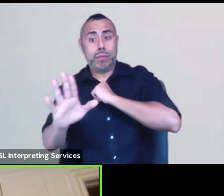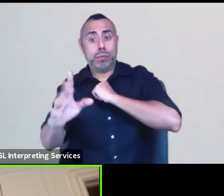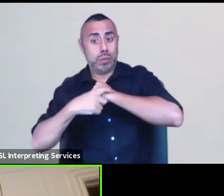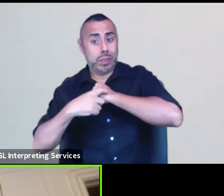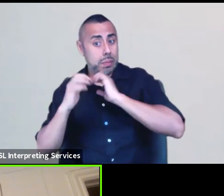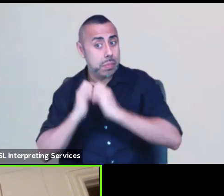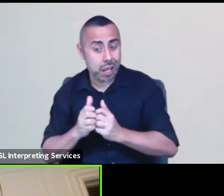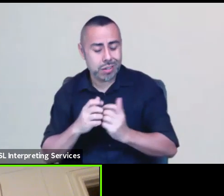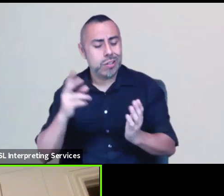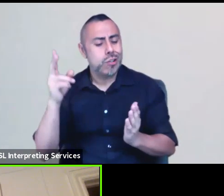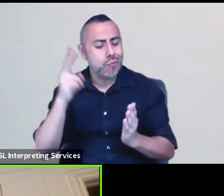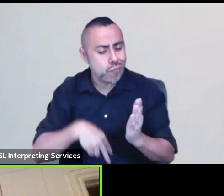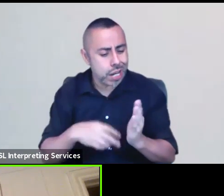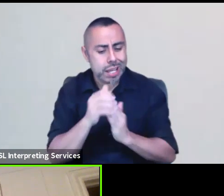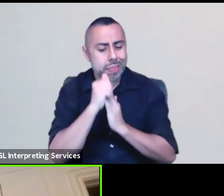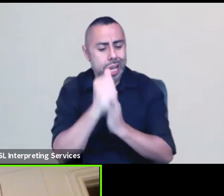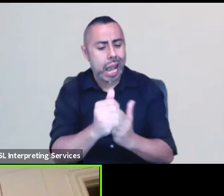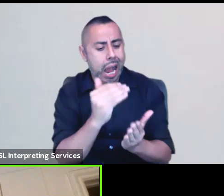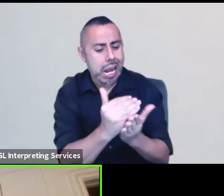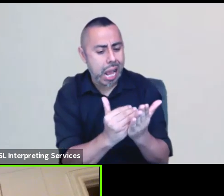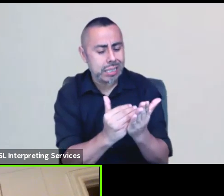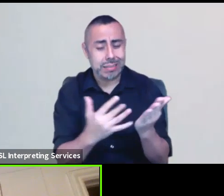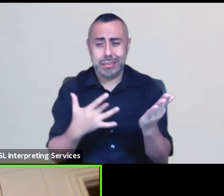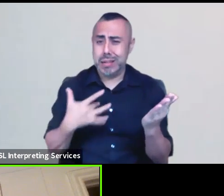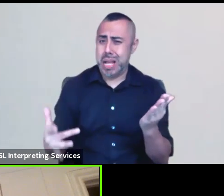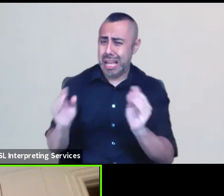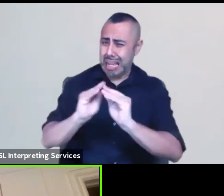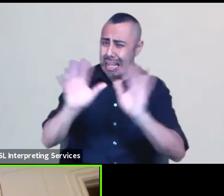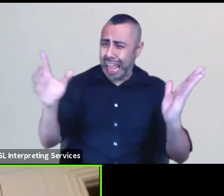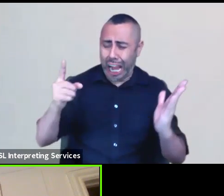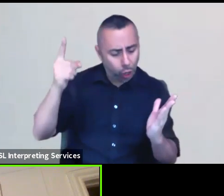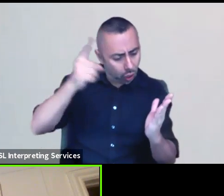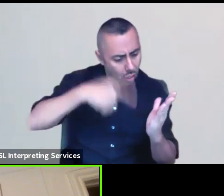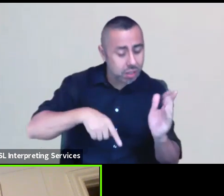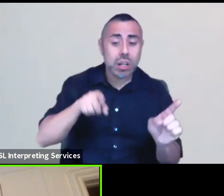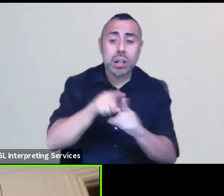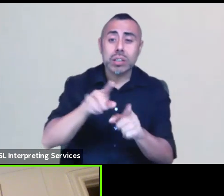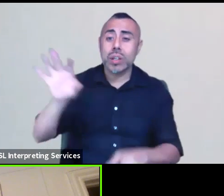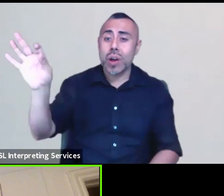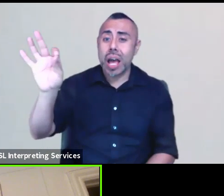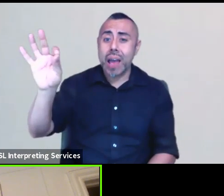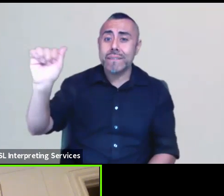They're usually very clear, read the FAQ's. And if you're not qualified,